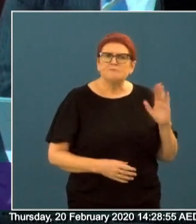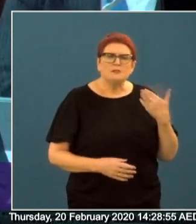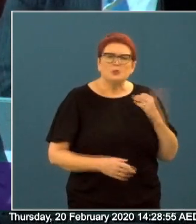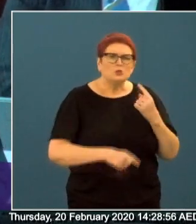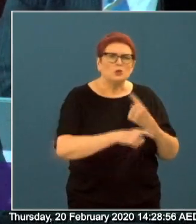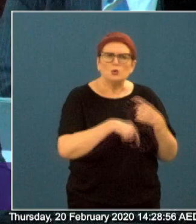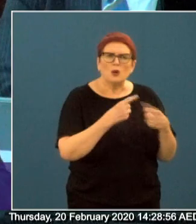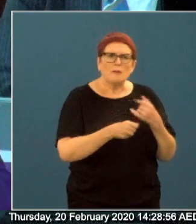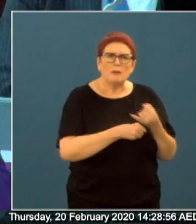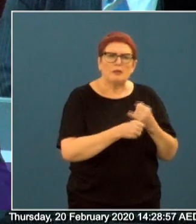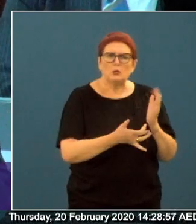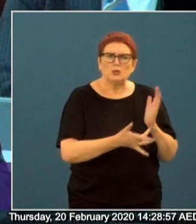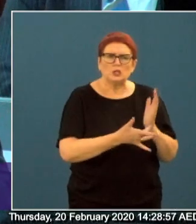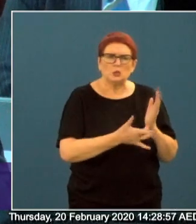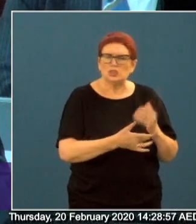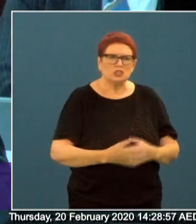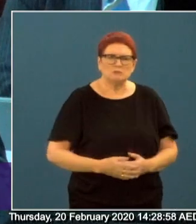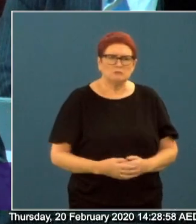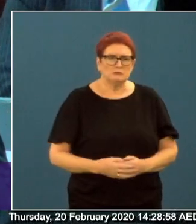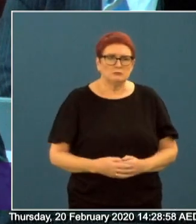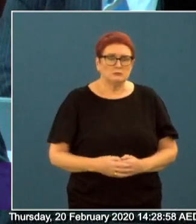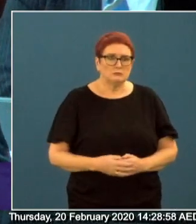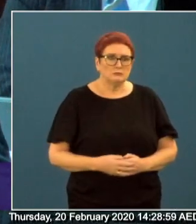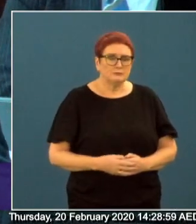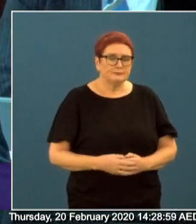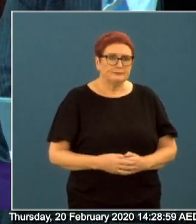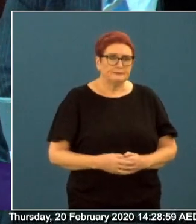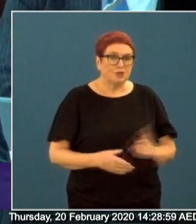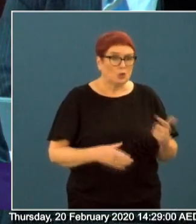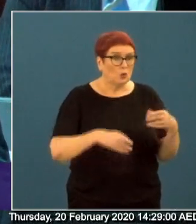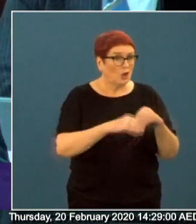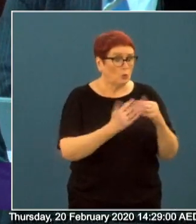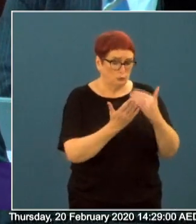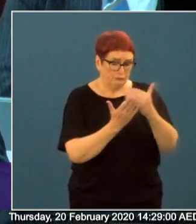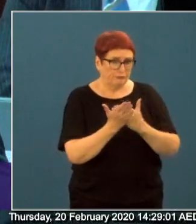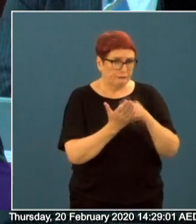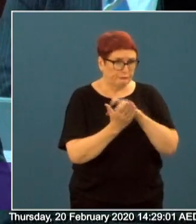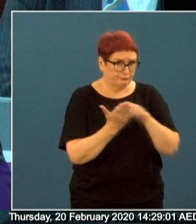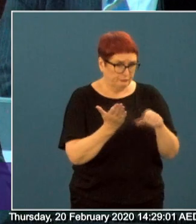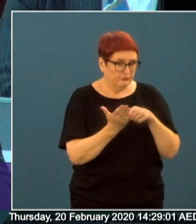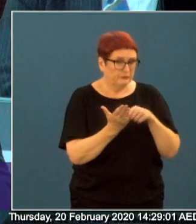but you've addressed this at 262 in your statement. But, in summary,